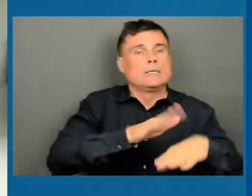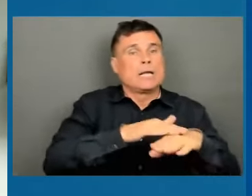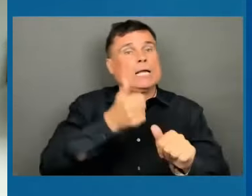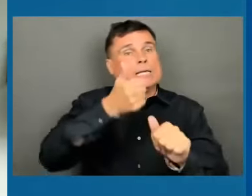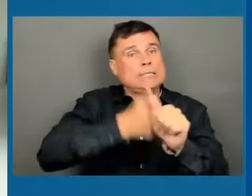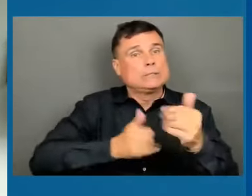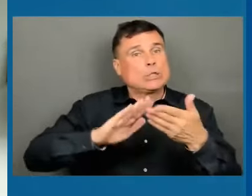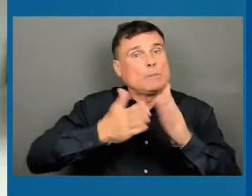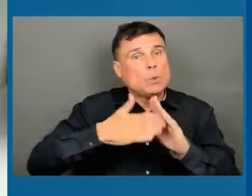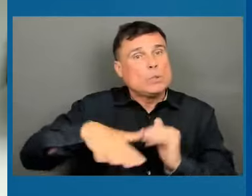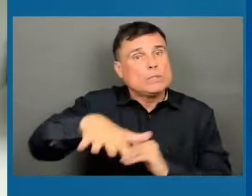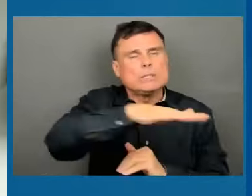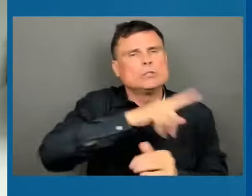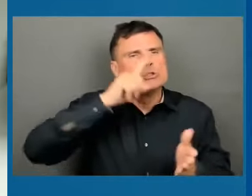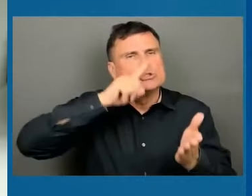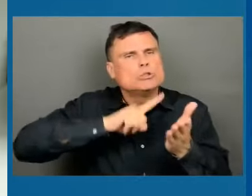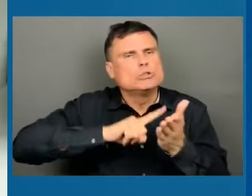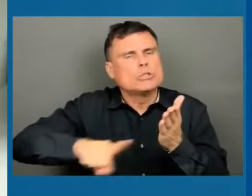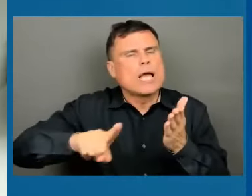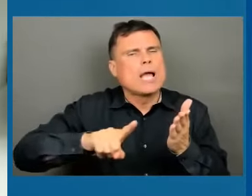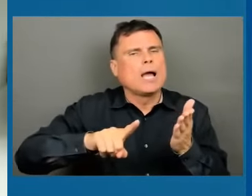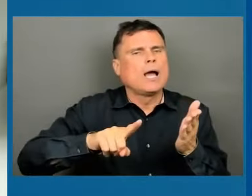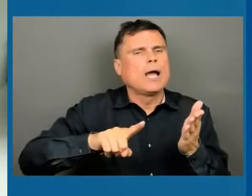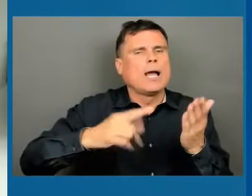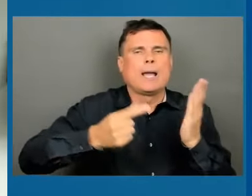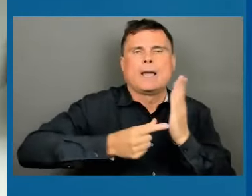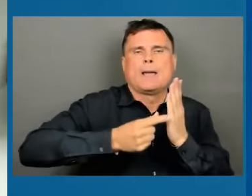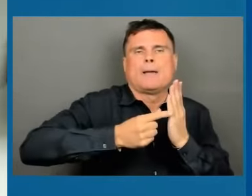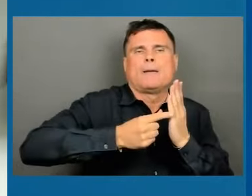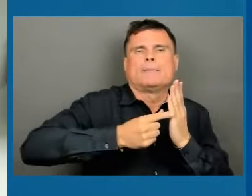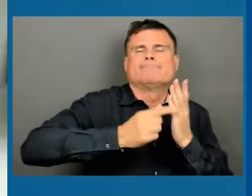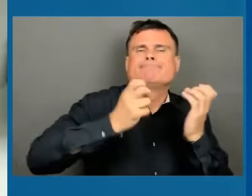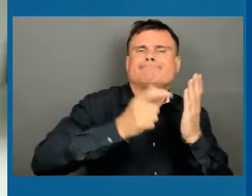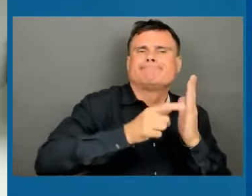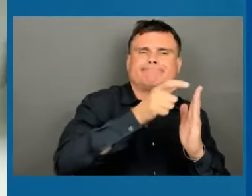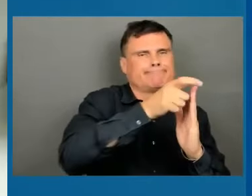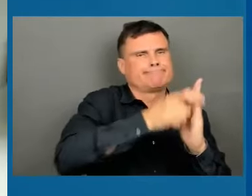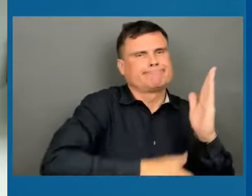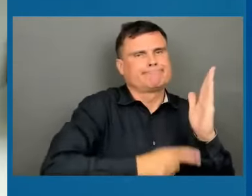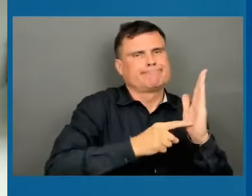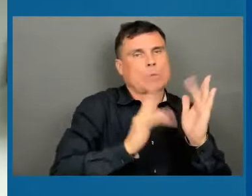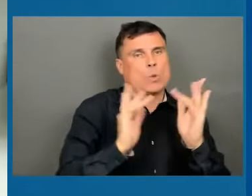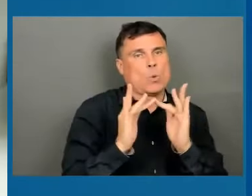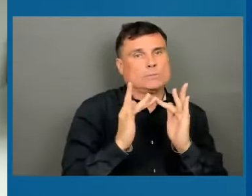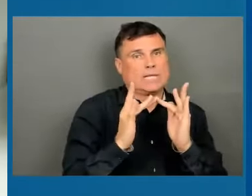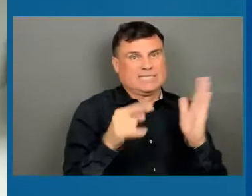available in print and digital form. So it's a good reminder fr for all ofs that you a lot